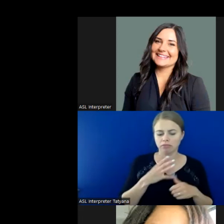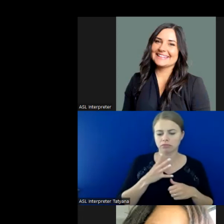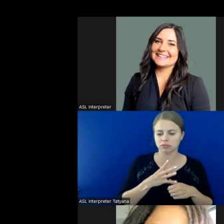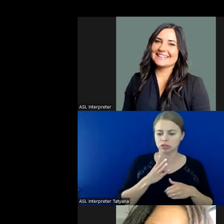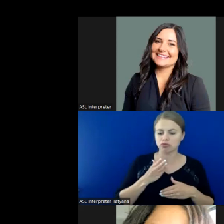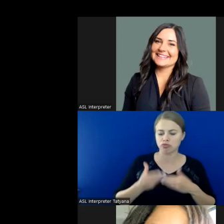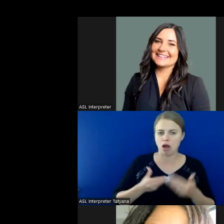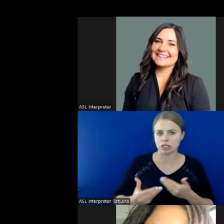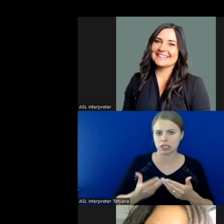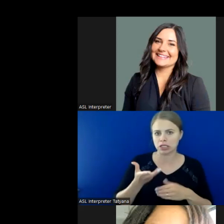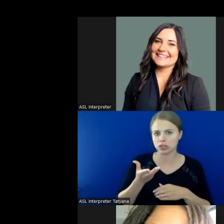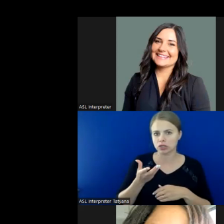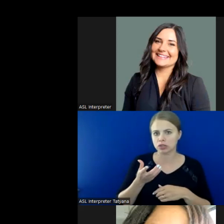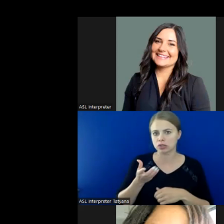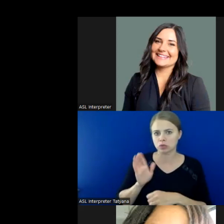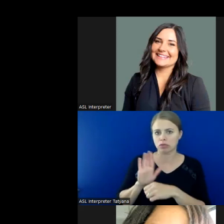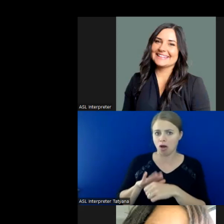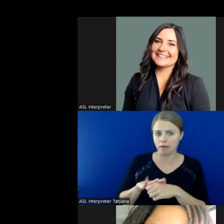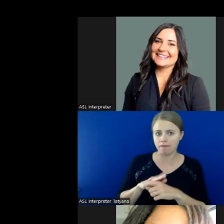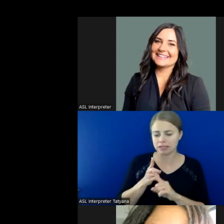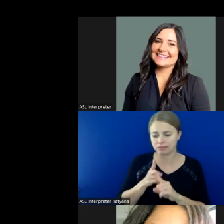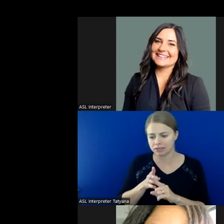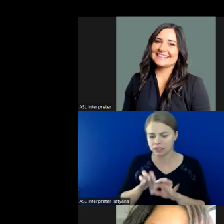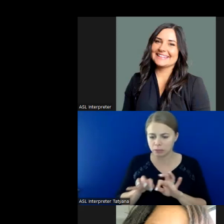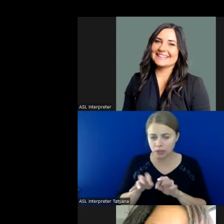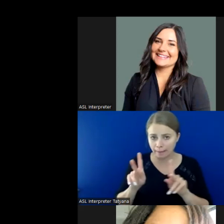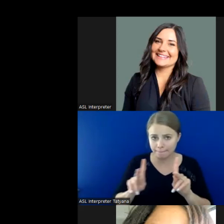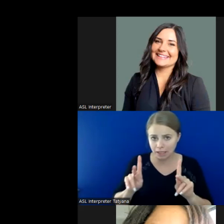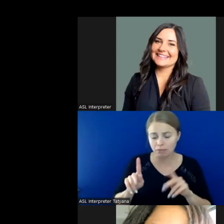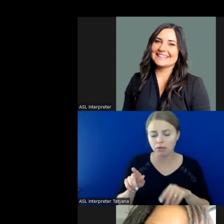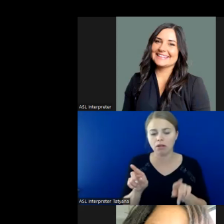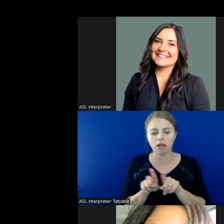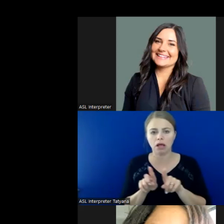to notify certain important people such as the head of HR.